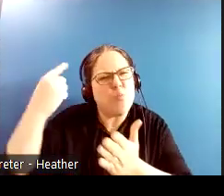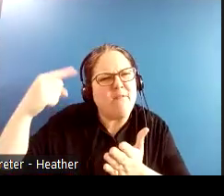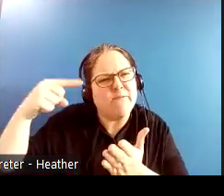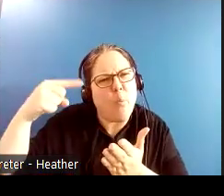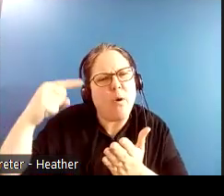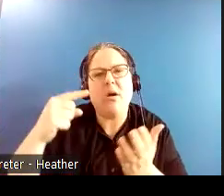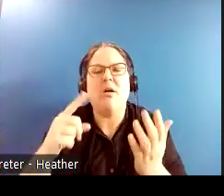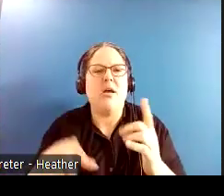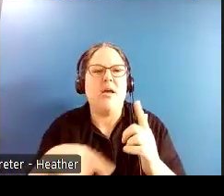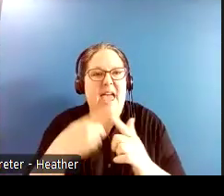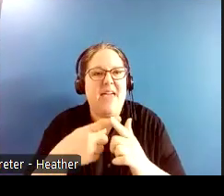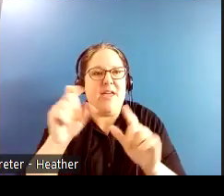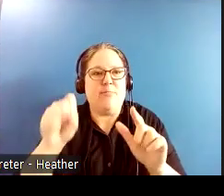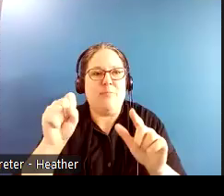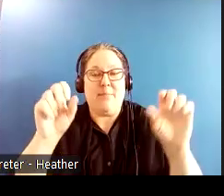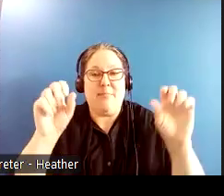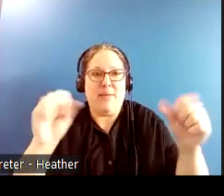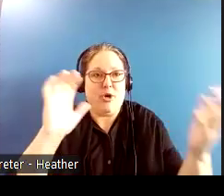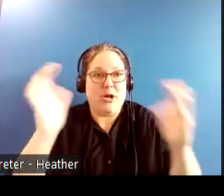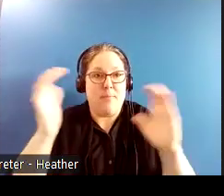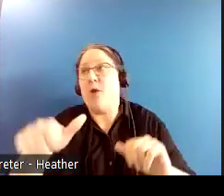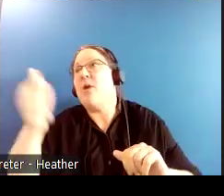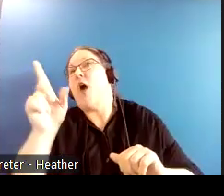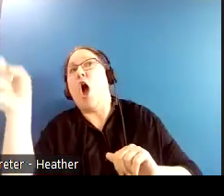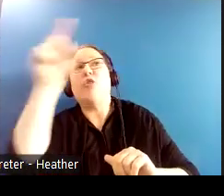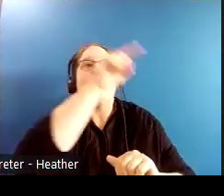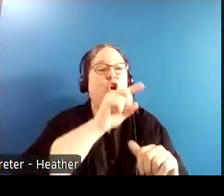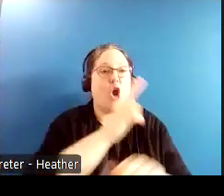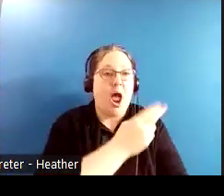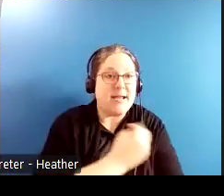uh and they needed to be able to compare themselves to other hospitals. So the DSM